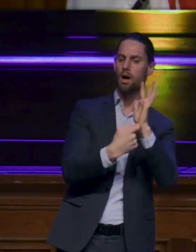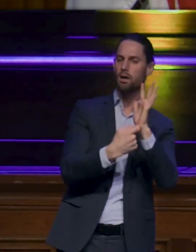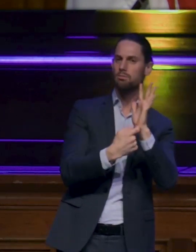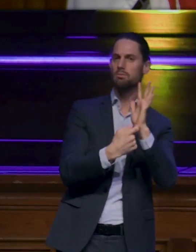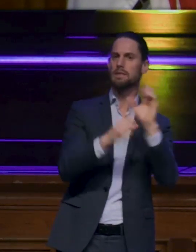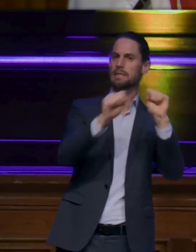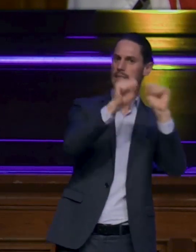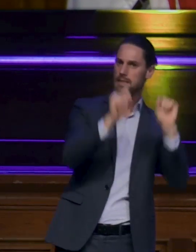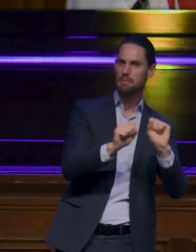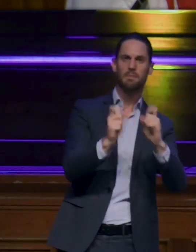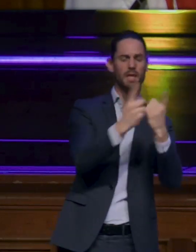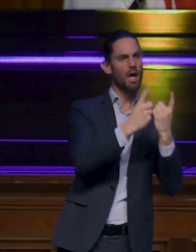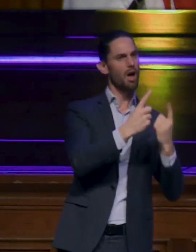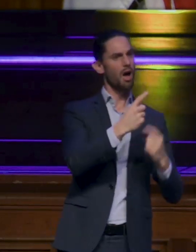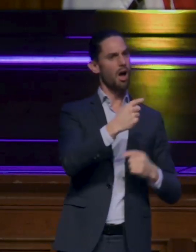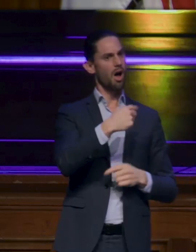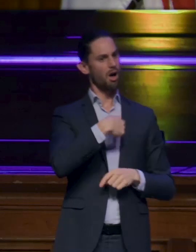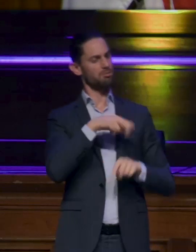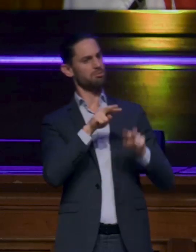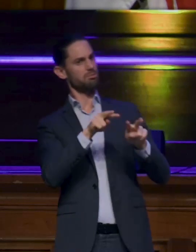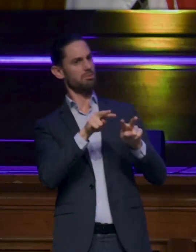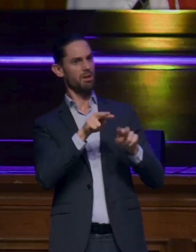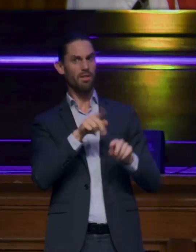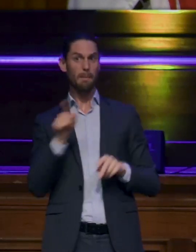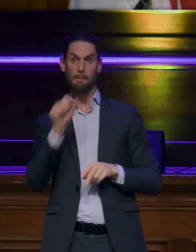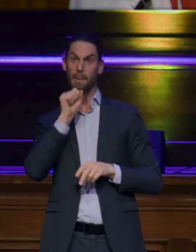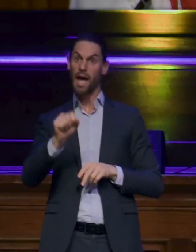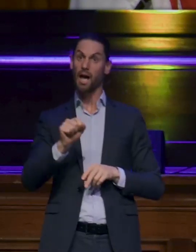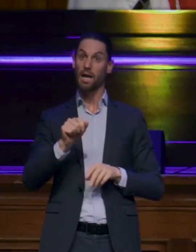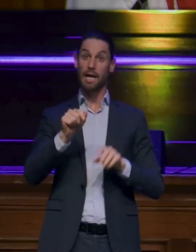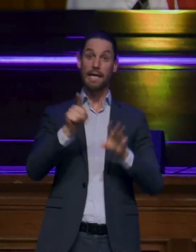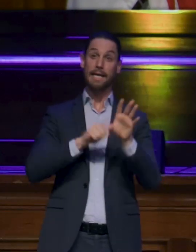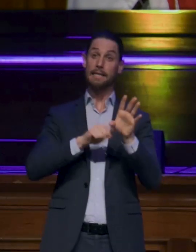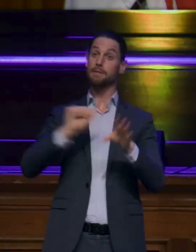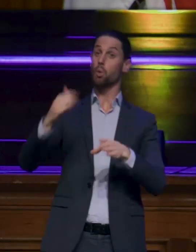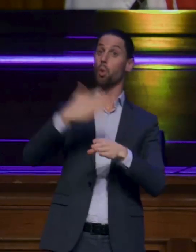just saw the emotion on his face years of work just gone like that I think